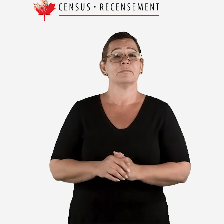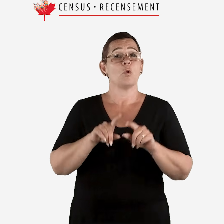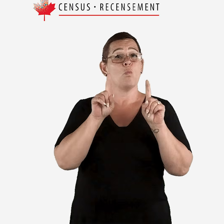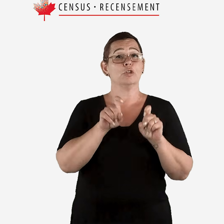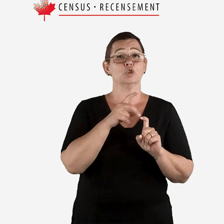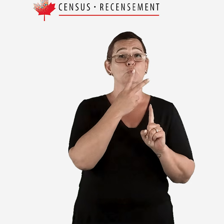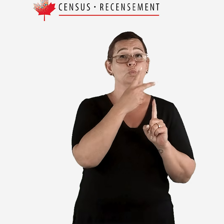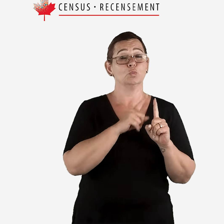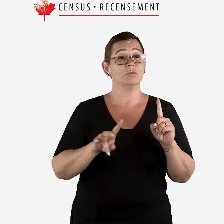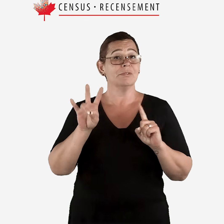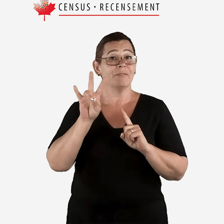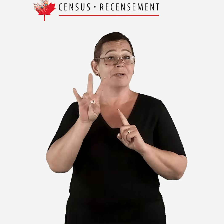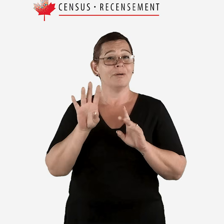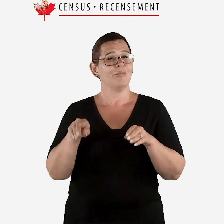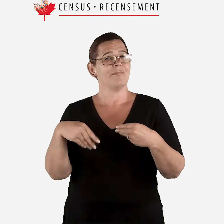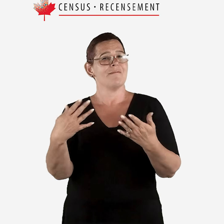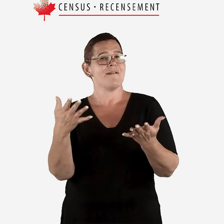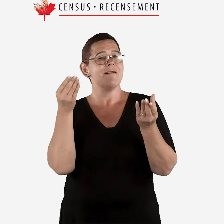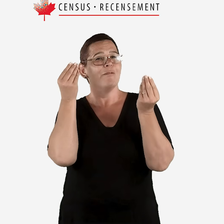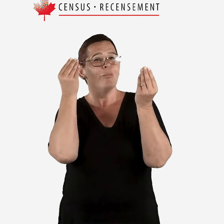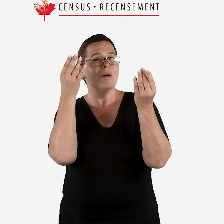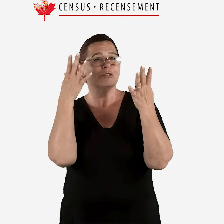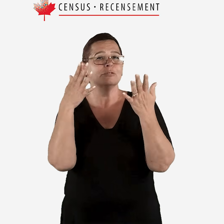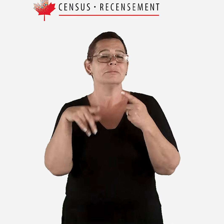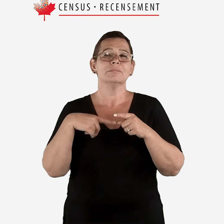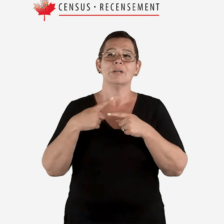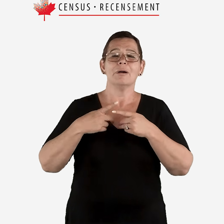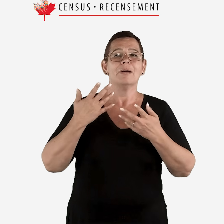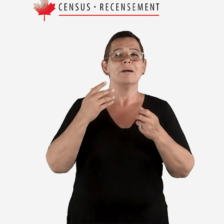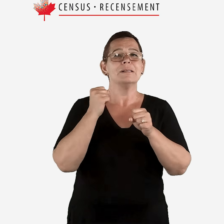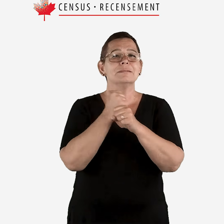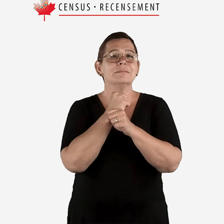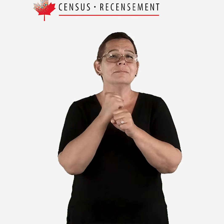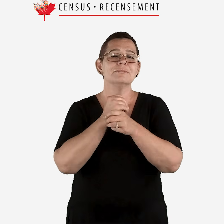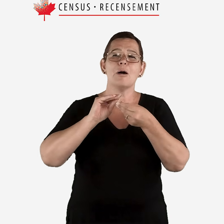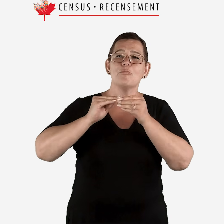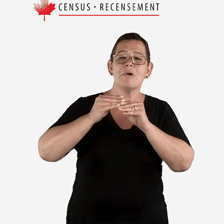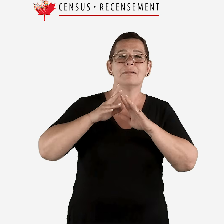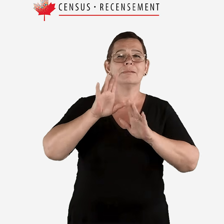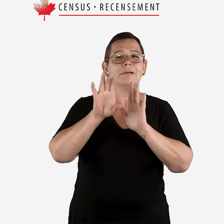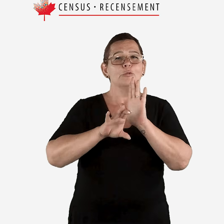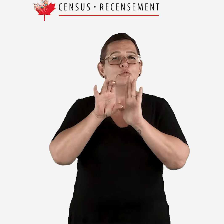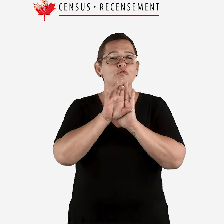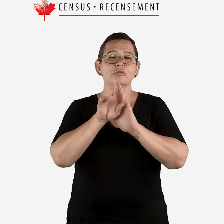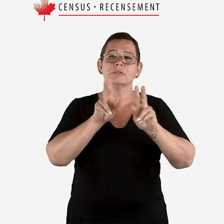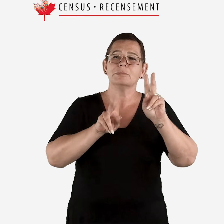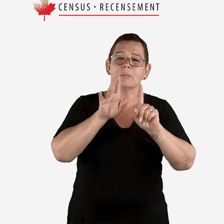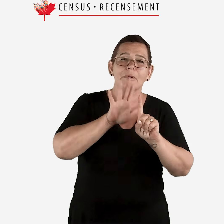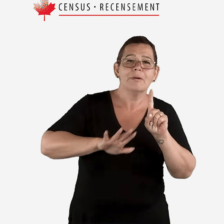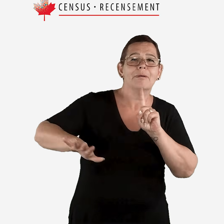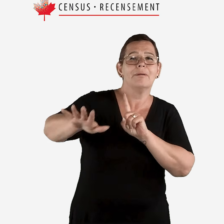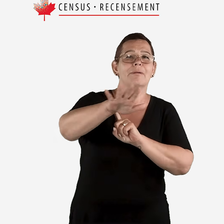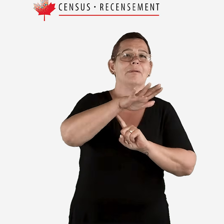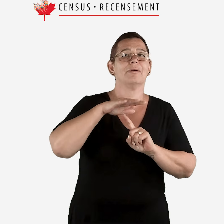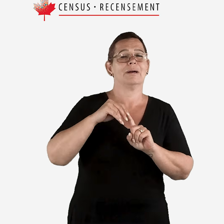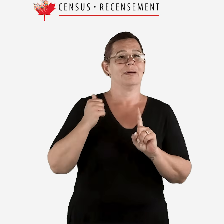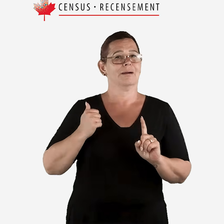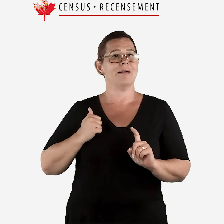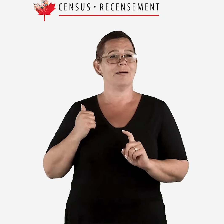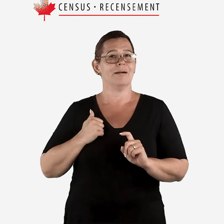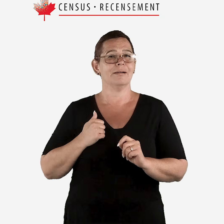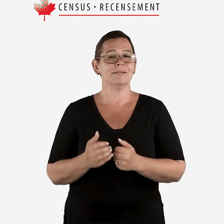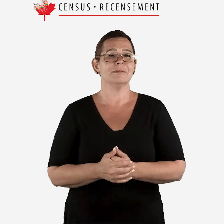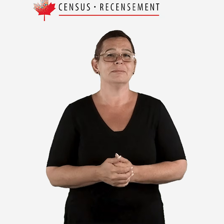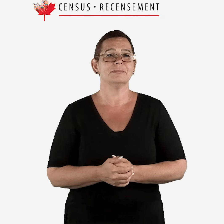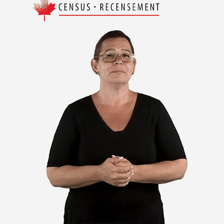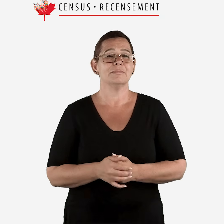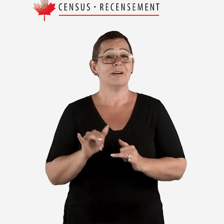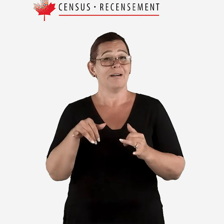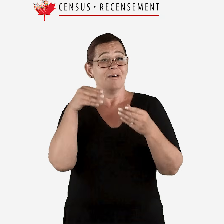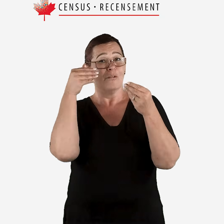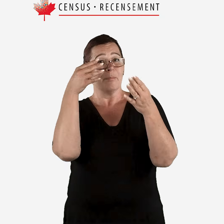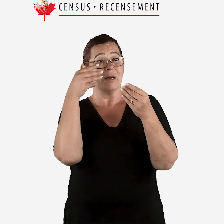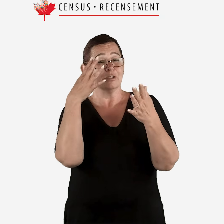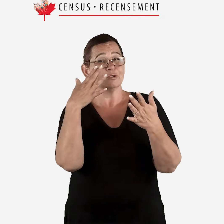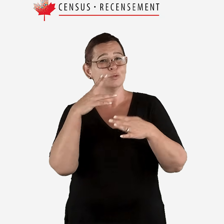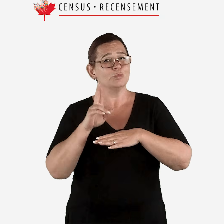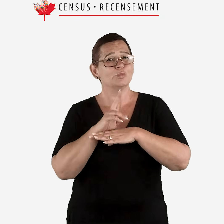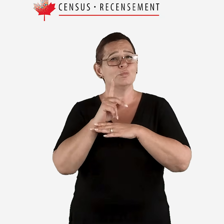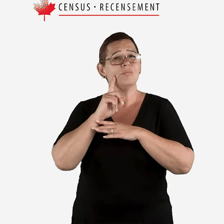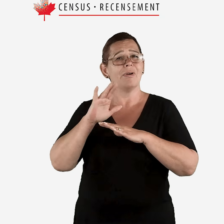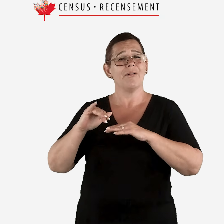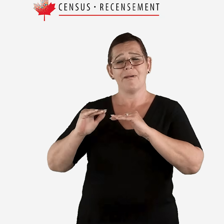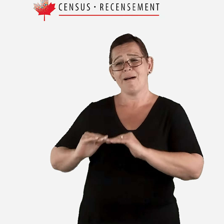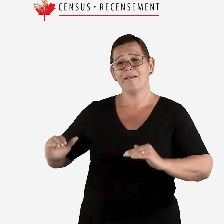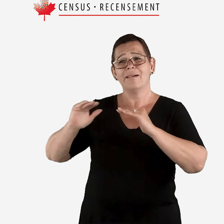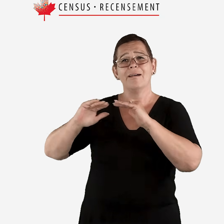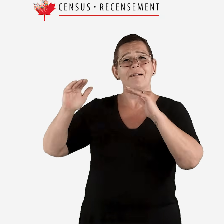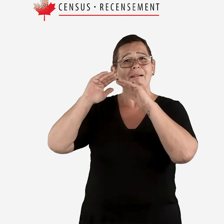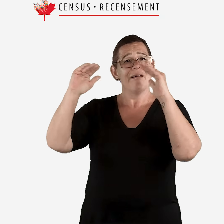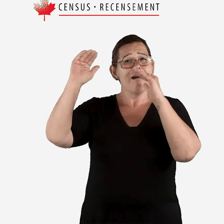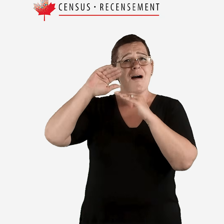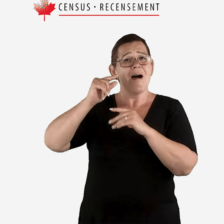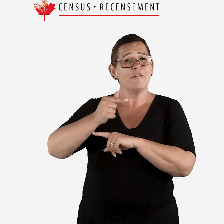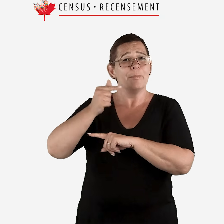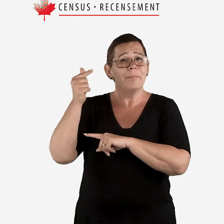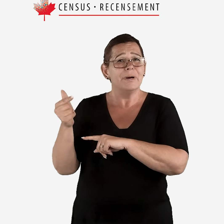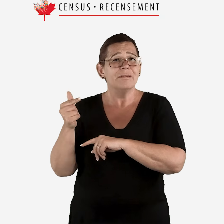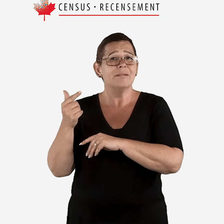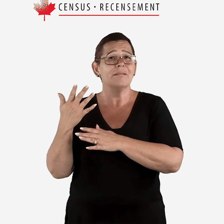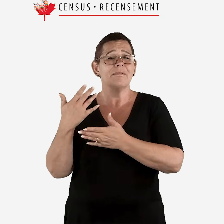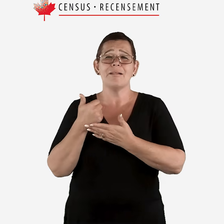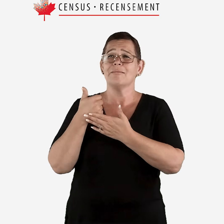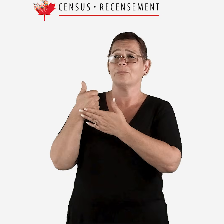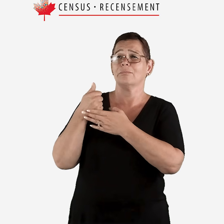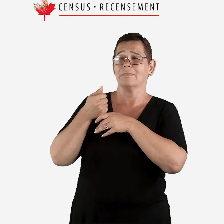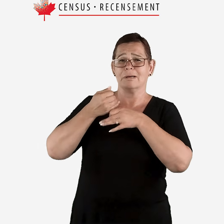Questions 2 to 7 provide information about the demographic characteristics of people in Canada. This information is used by all levels of government